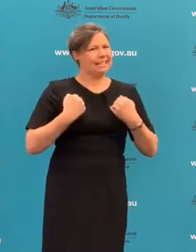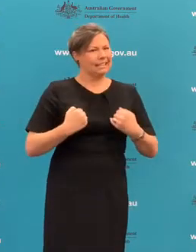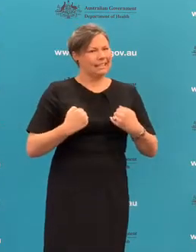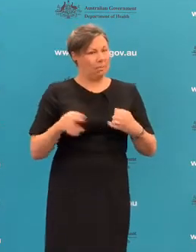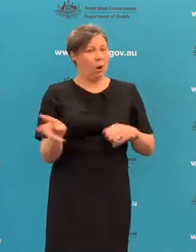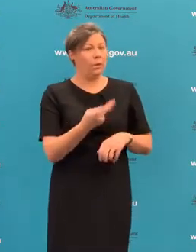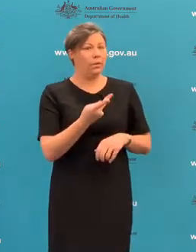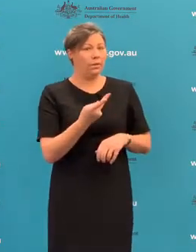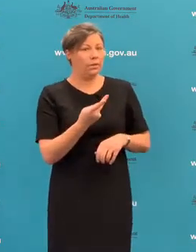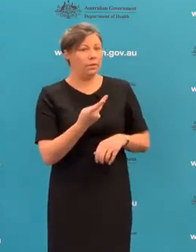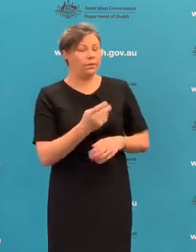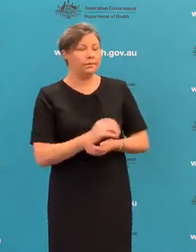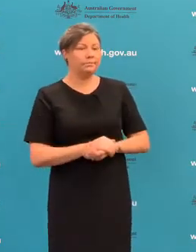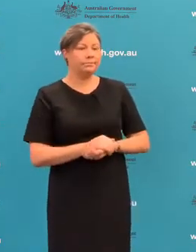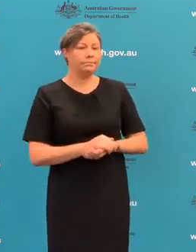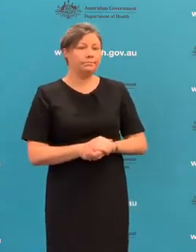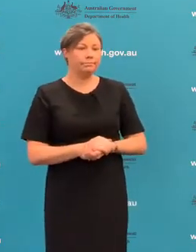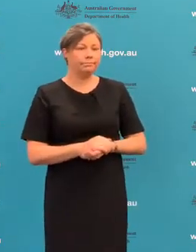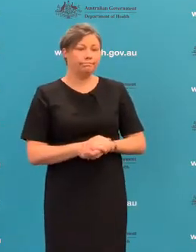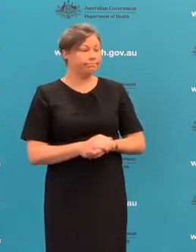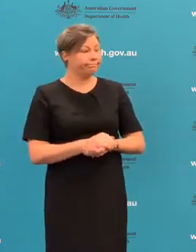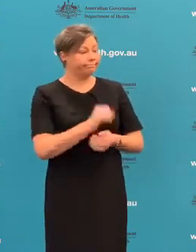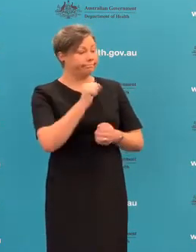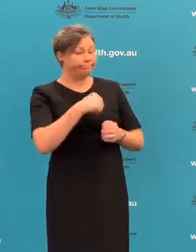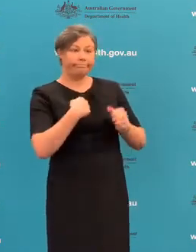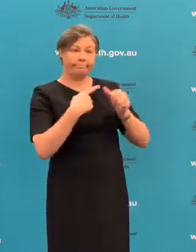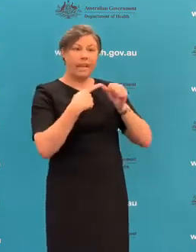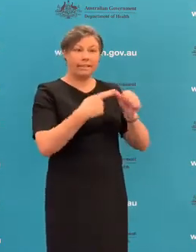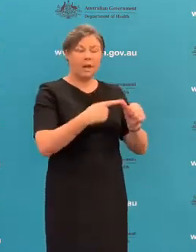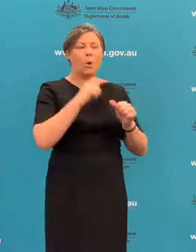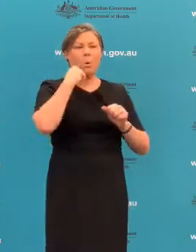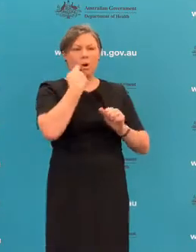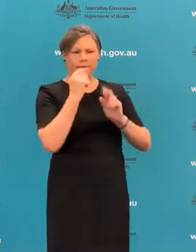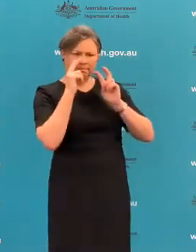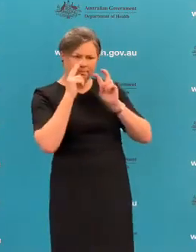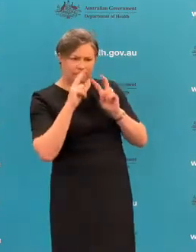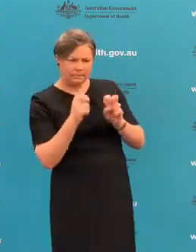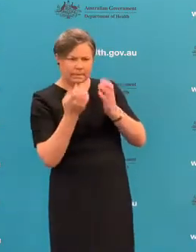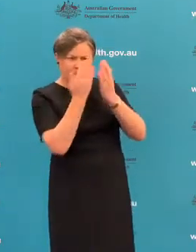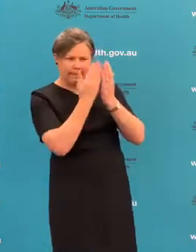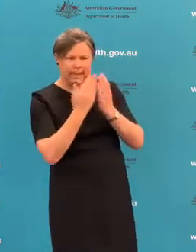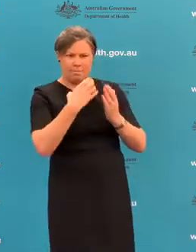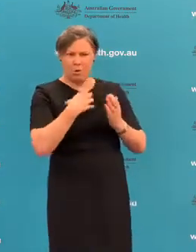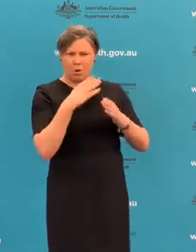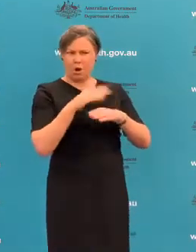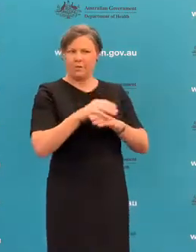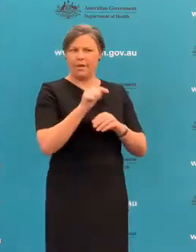still having residual problems afterwards. So, yes there is continuing work underway and particularly looking